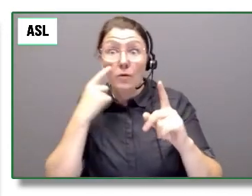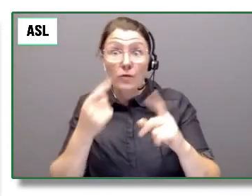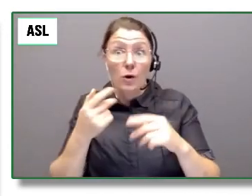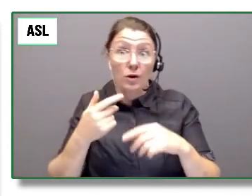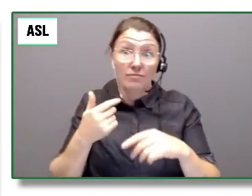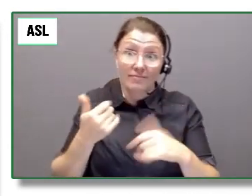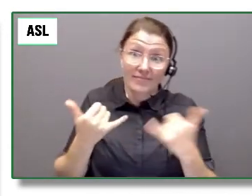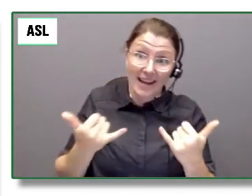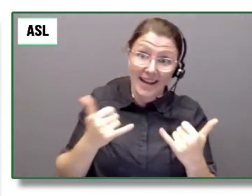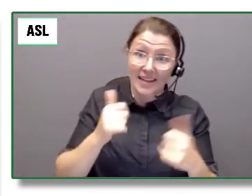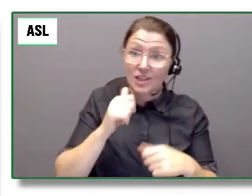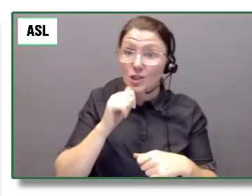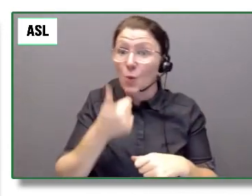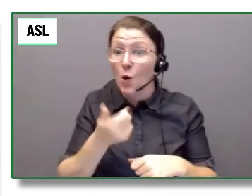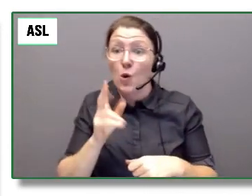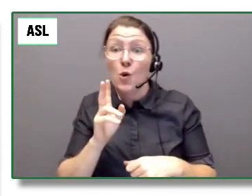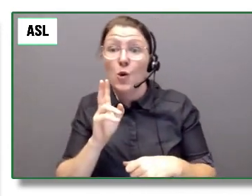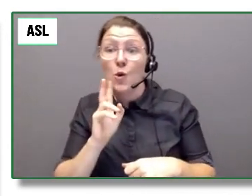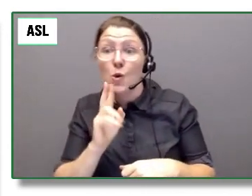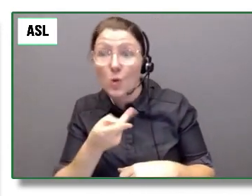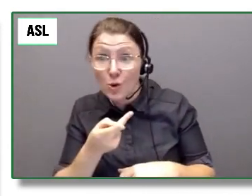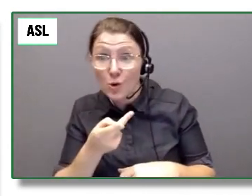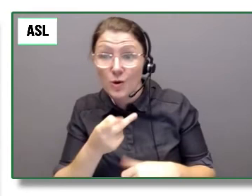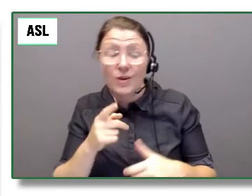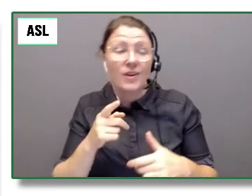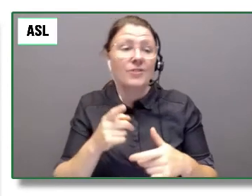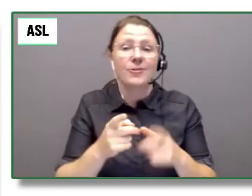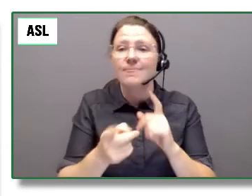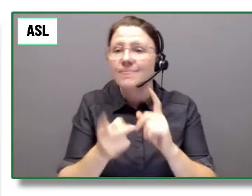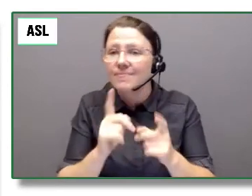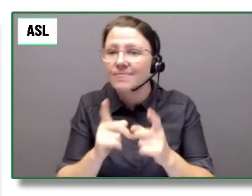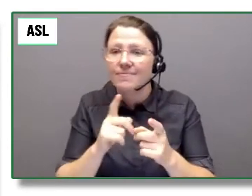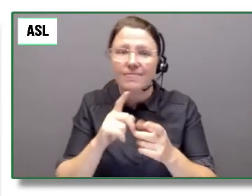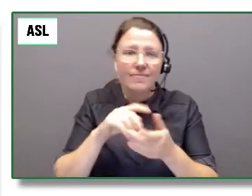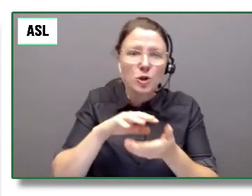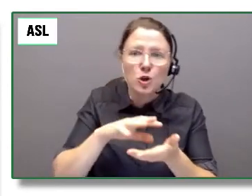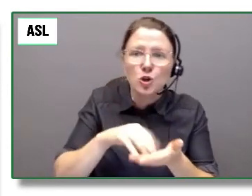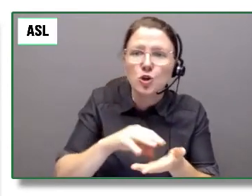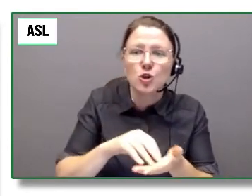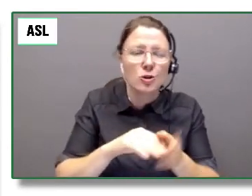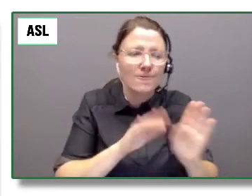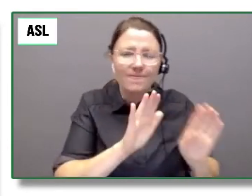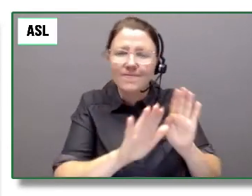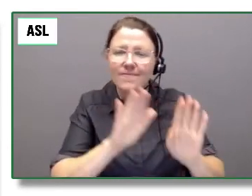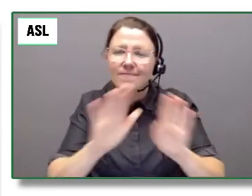engage in conversations, to learn about personal lived experiences, to learn